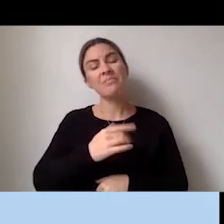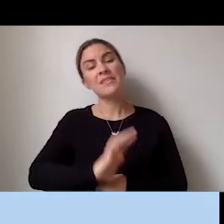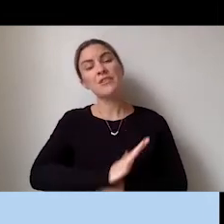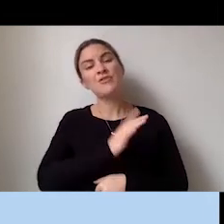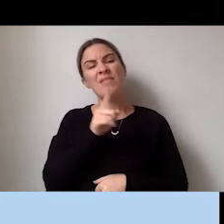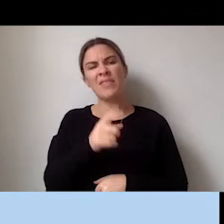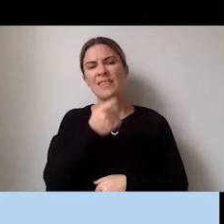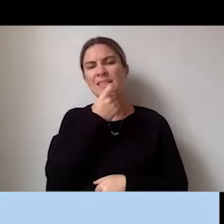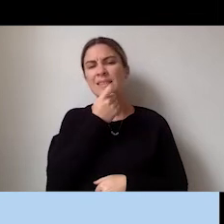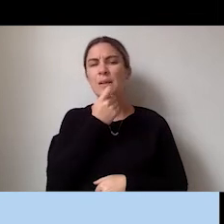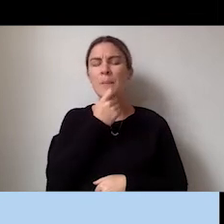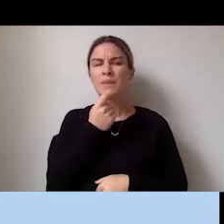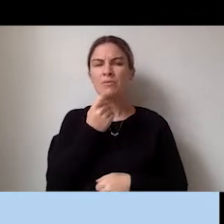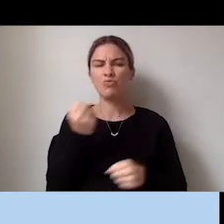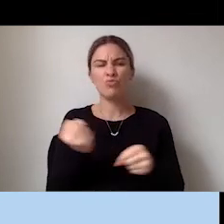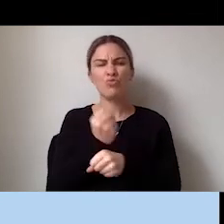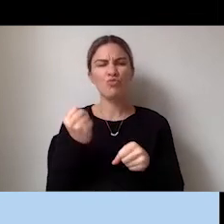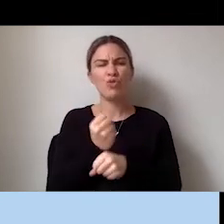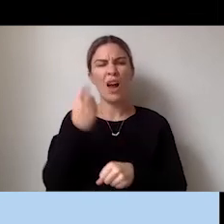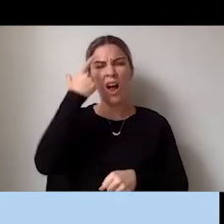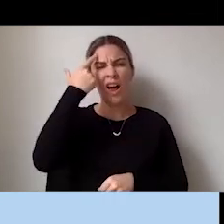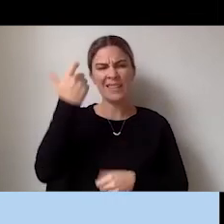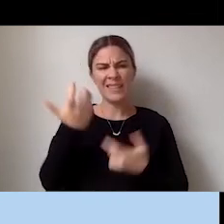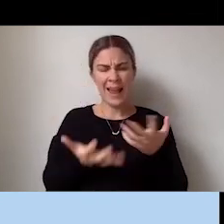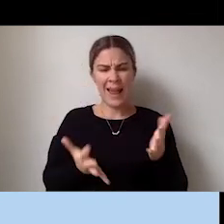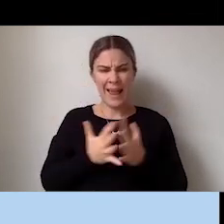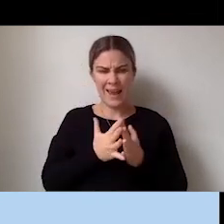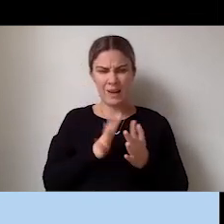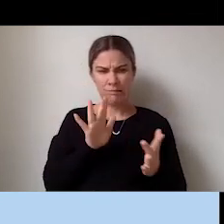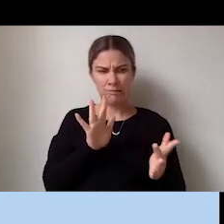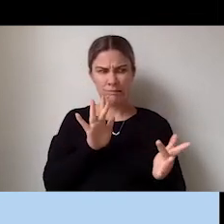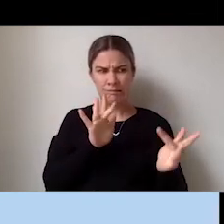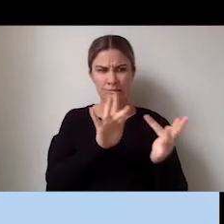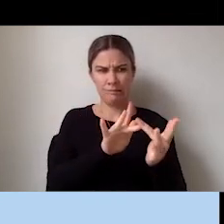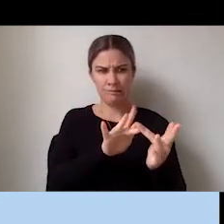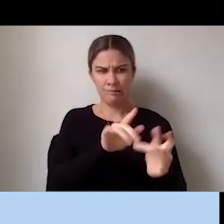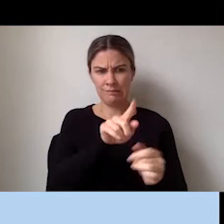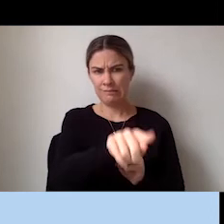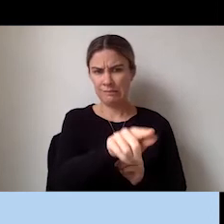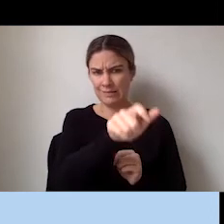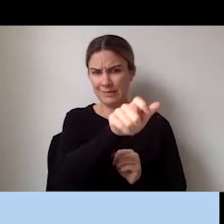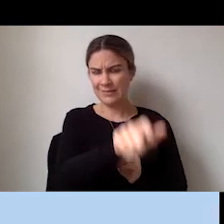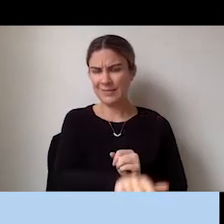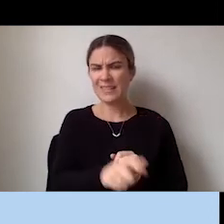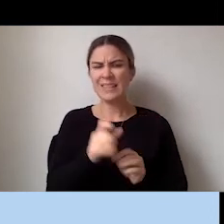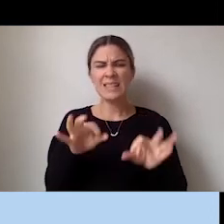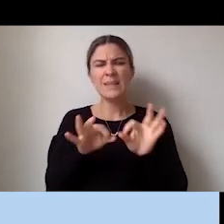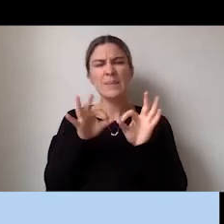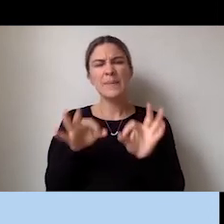we might go about talking to each other. Particularly about stuff that's difficult and about things that we want to change.